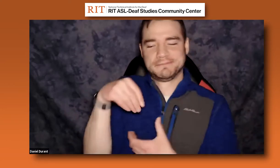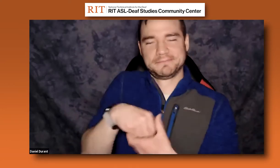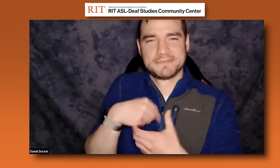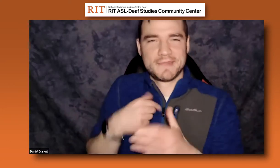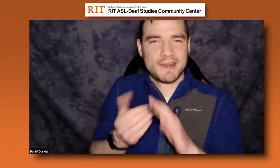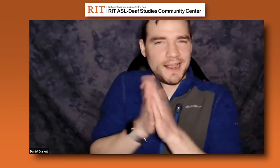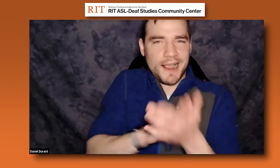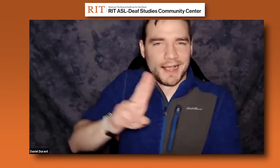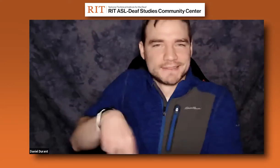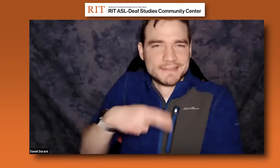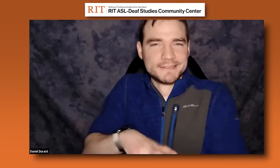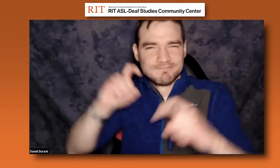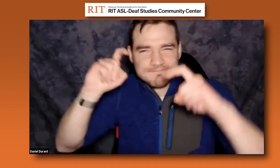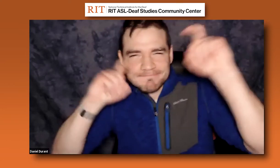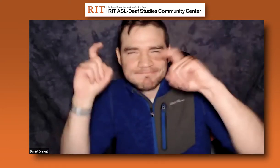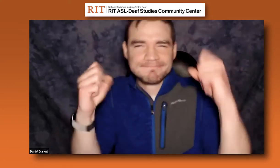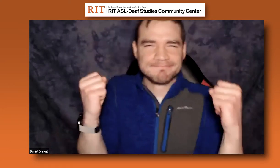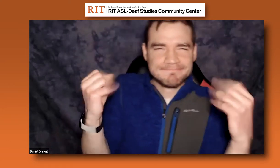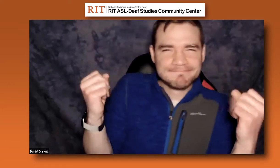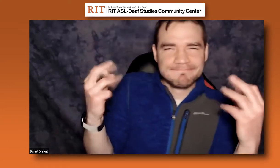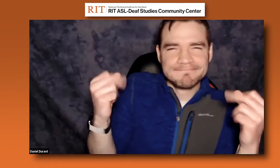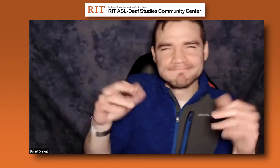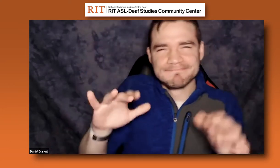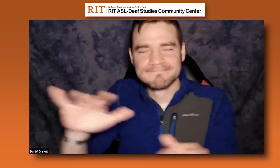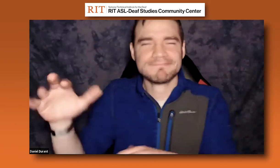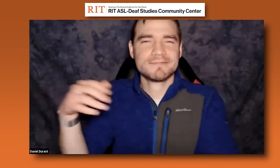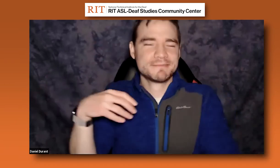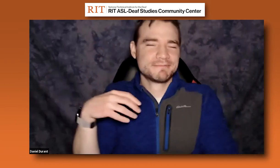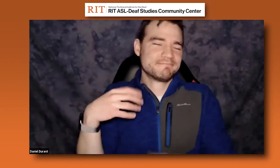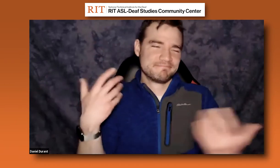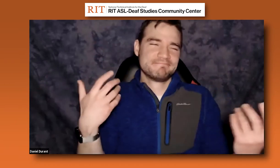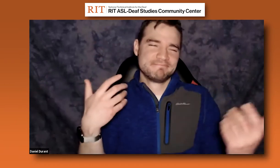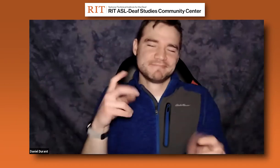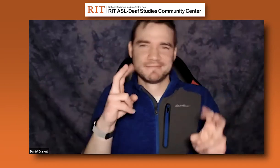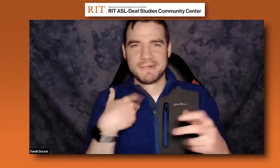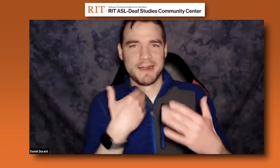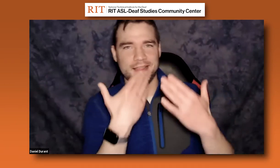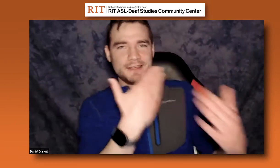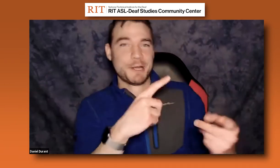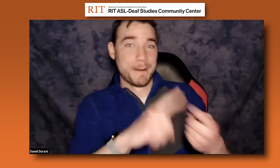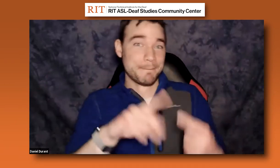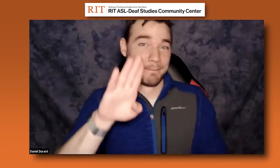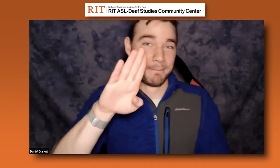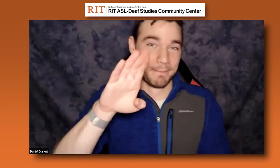and so that, I think, led me to the way that I sign onstage